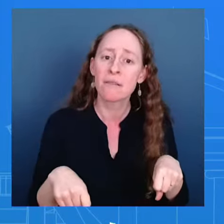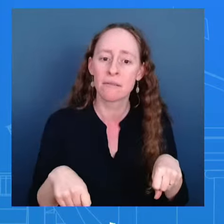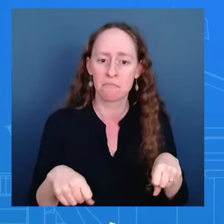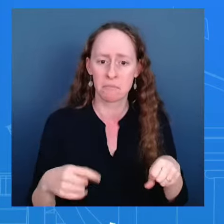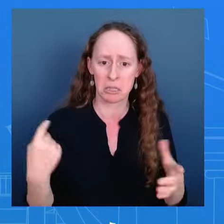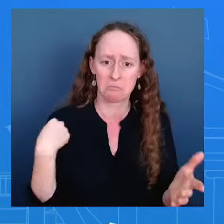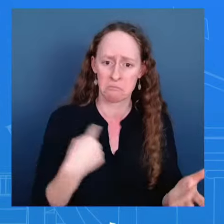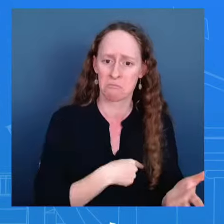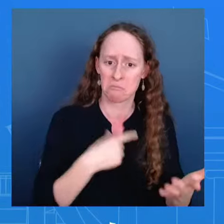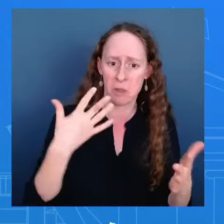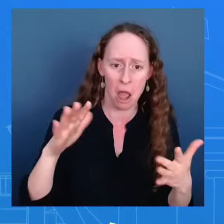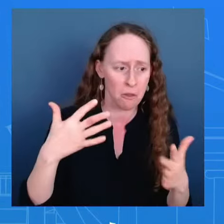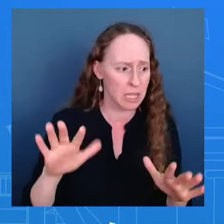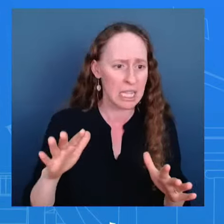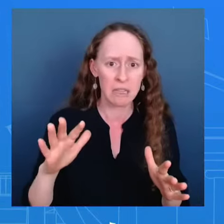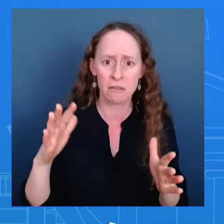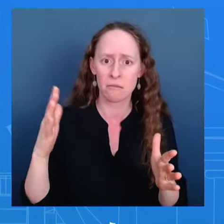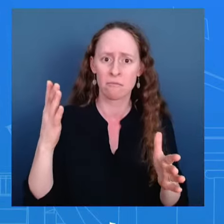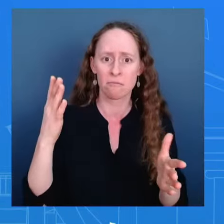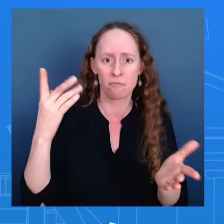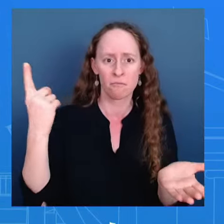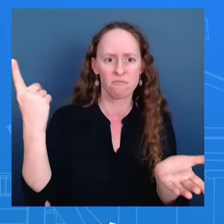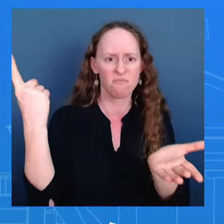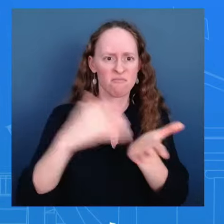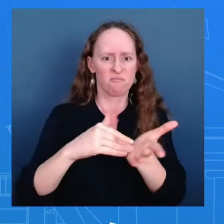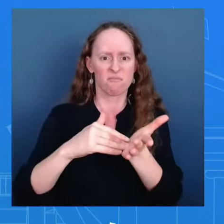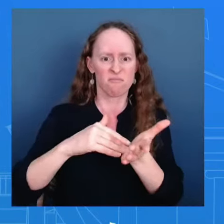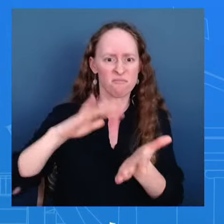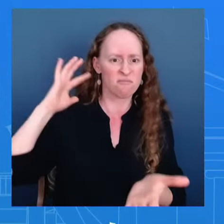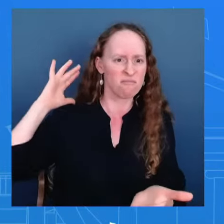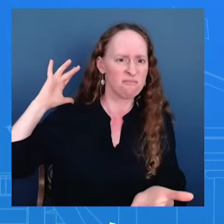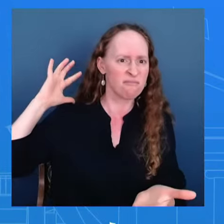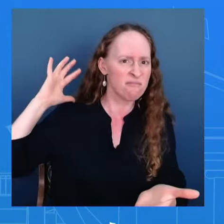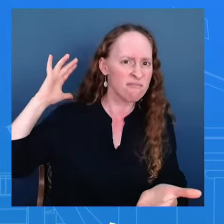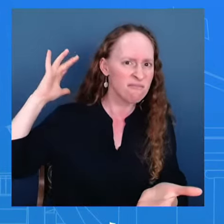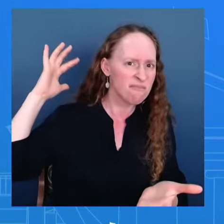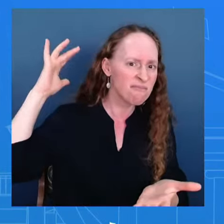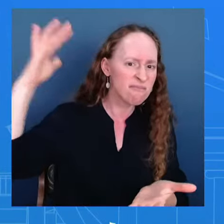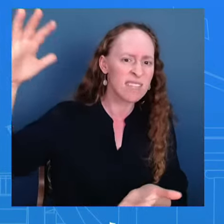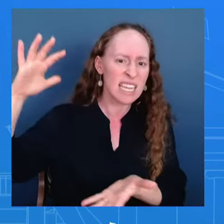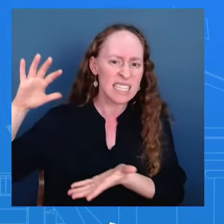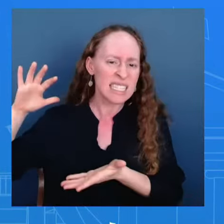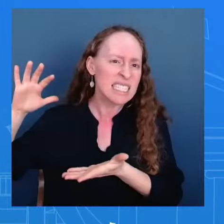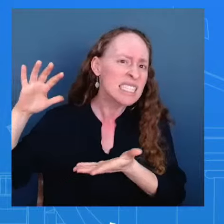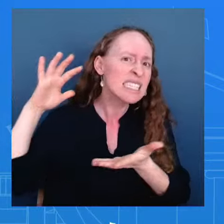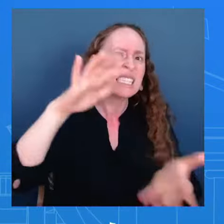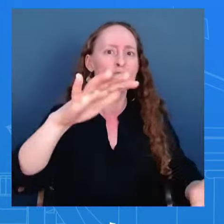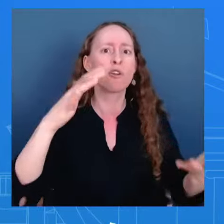in just off the temporary pier alone, which you know what? Considering the weather, considering the complexity of doing it that way,